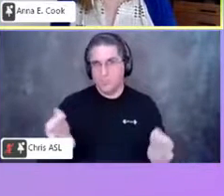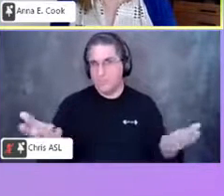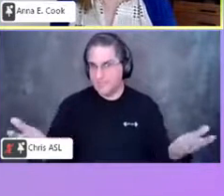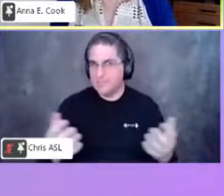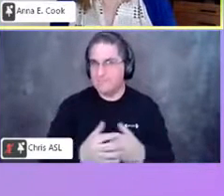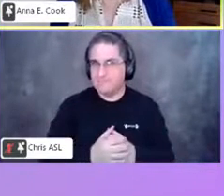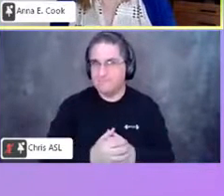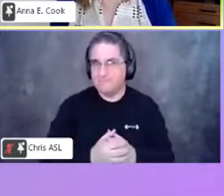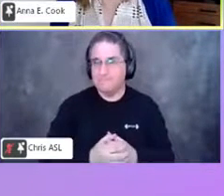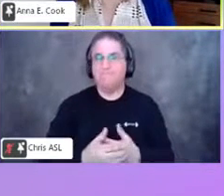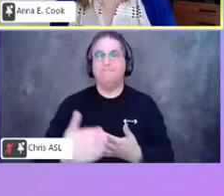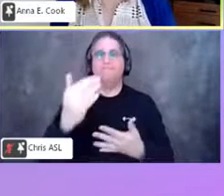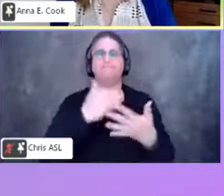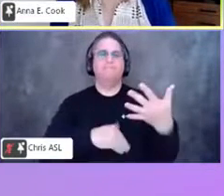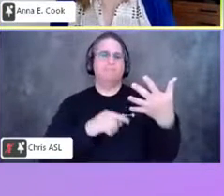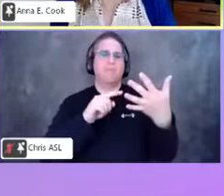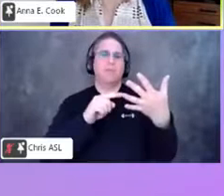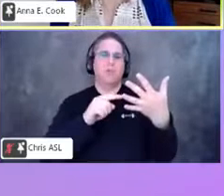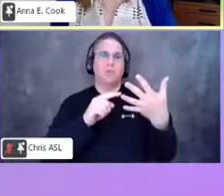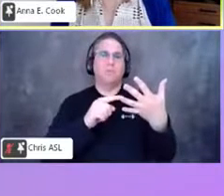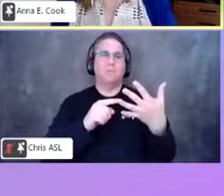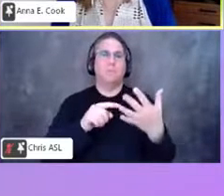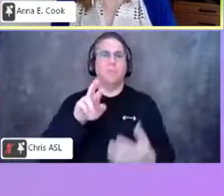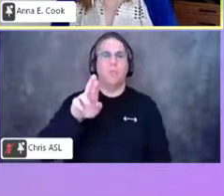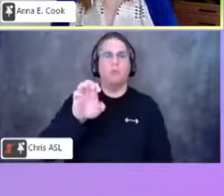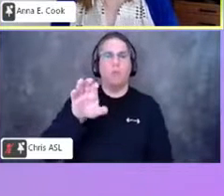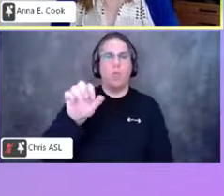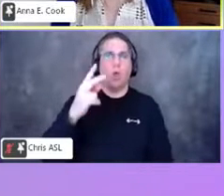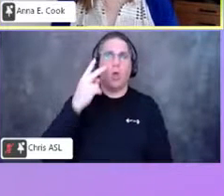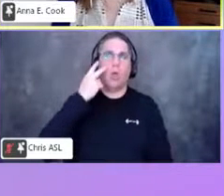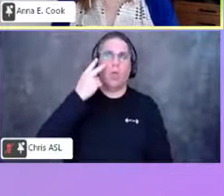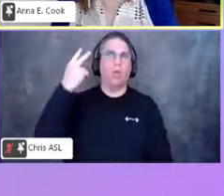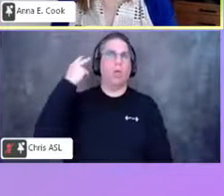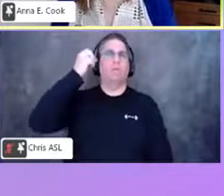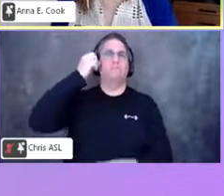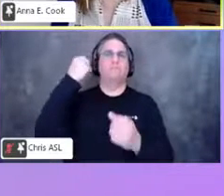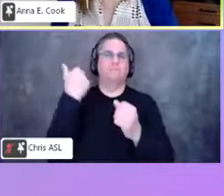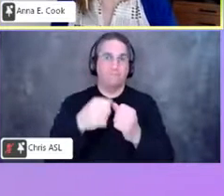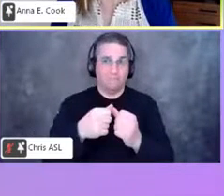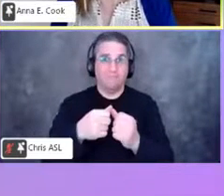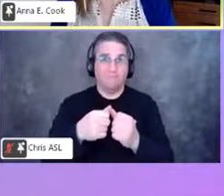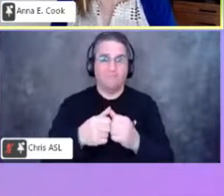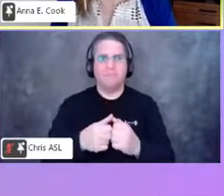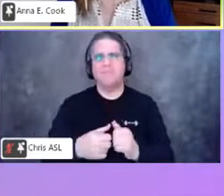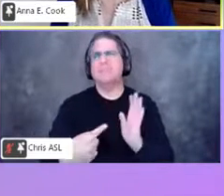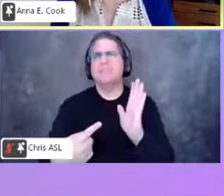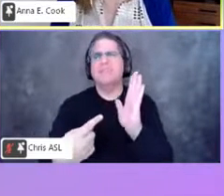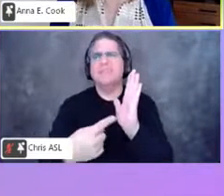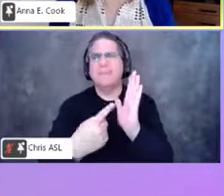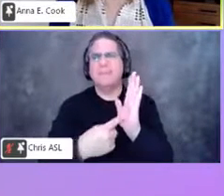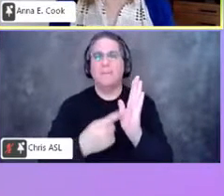our next cognitive area is recall sometimes remembering how to do something or where an